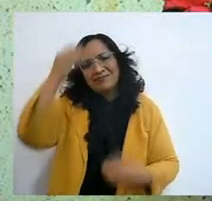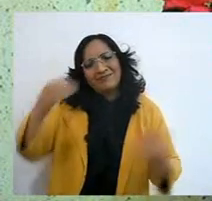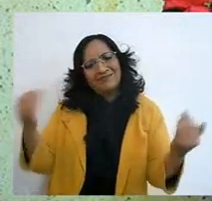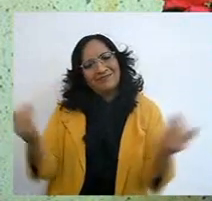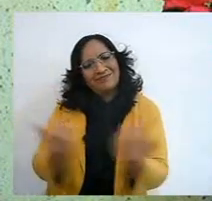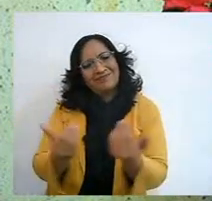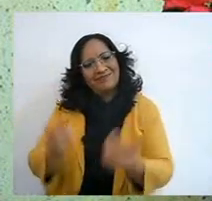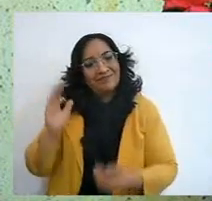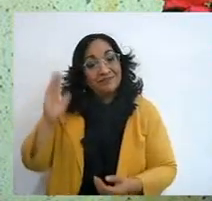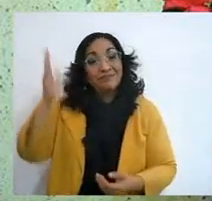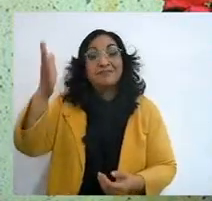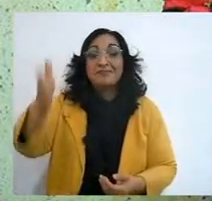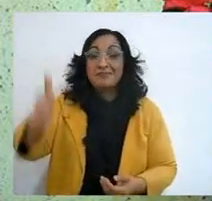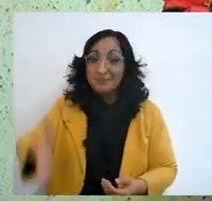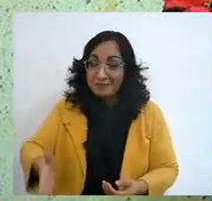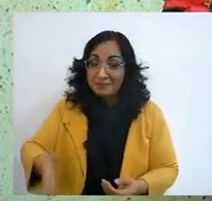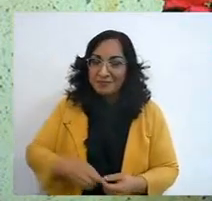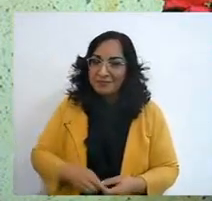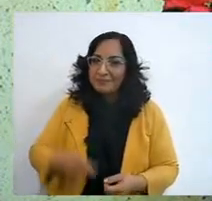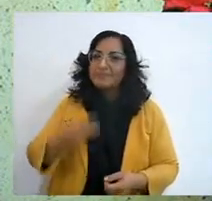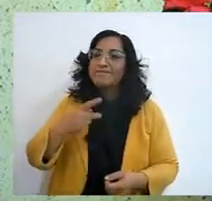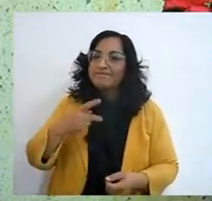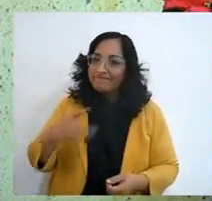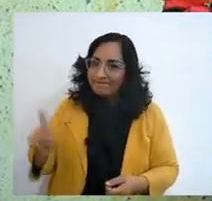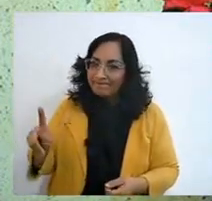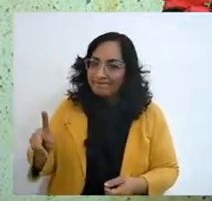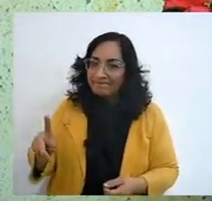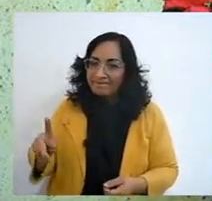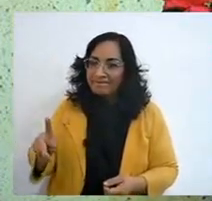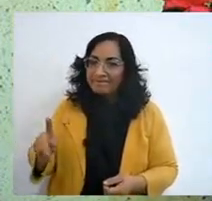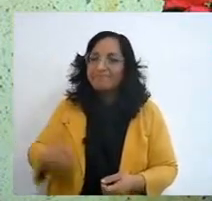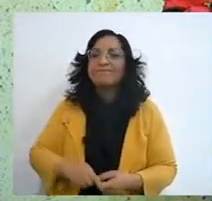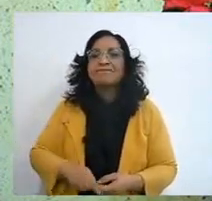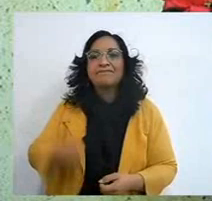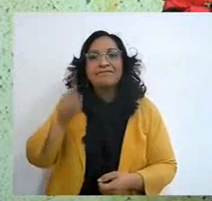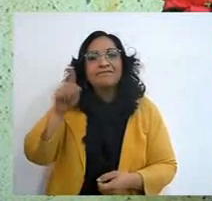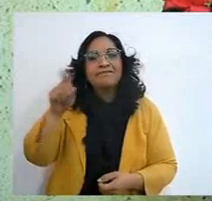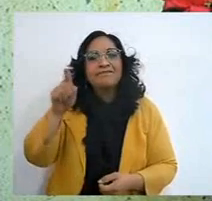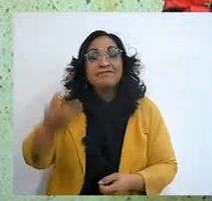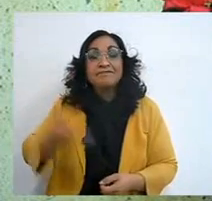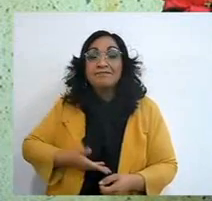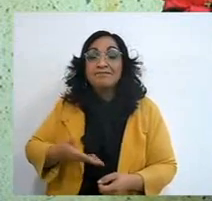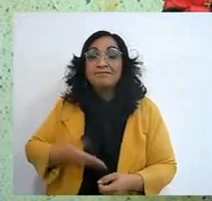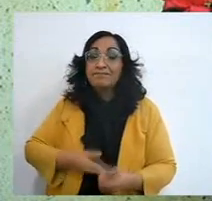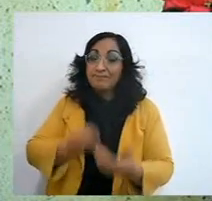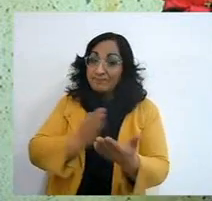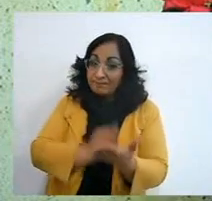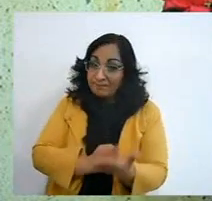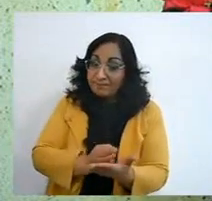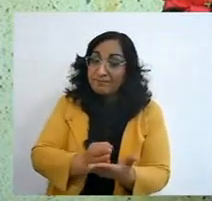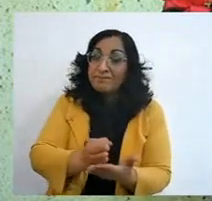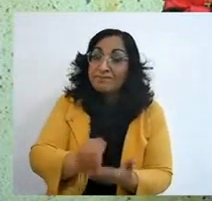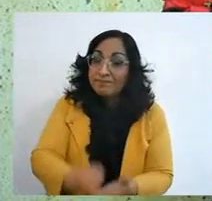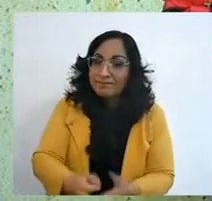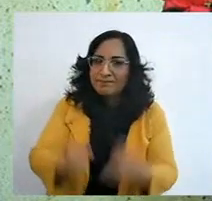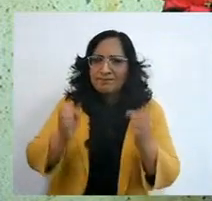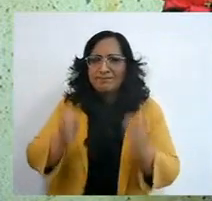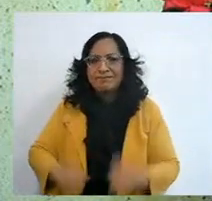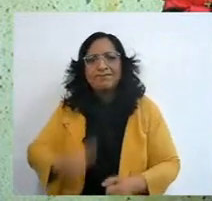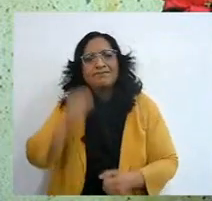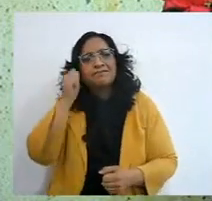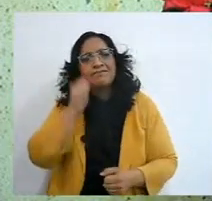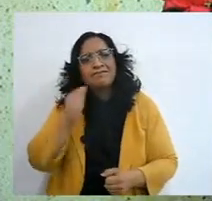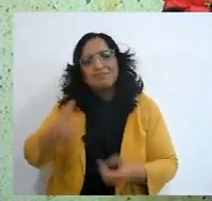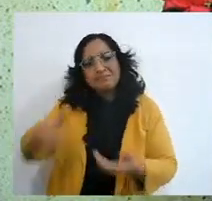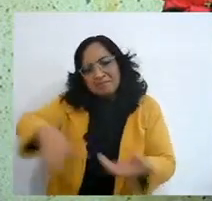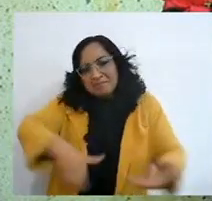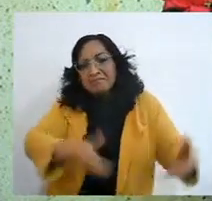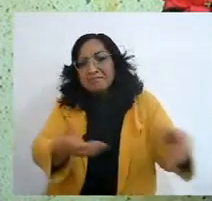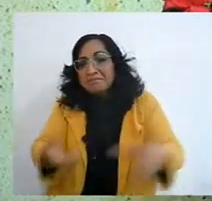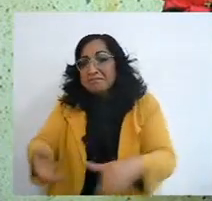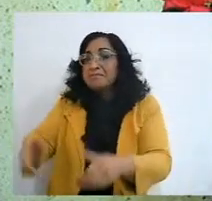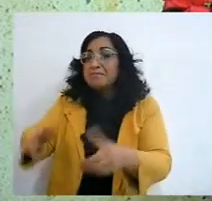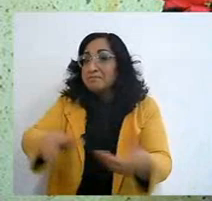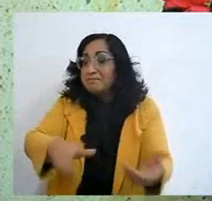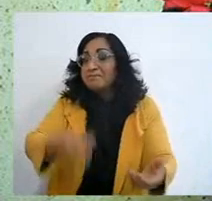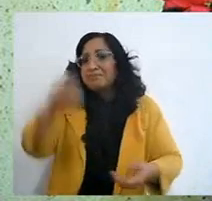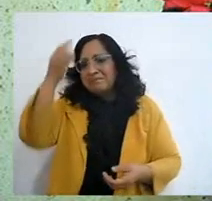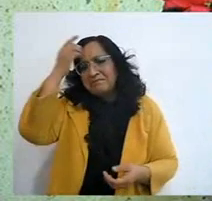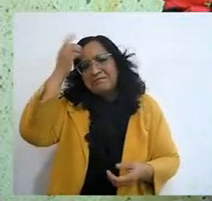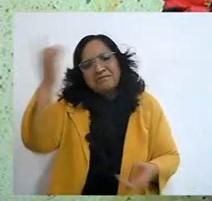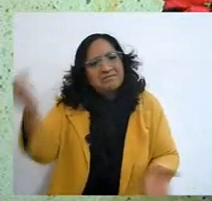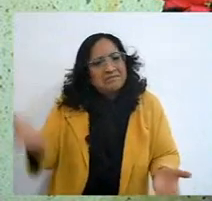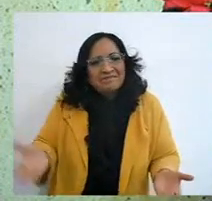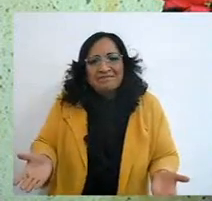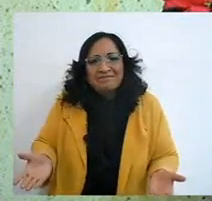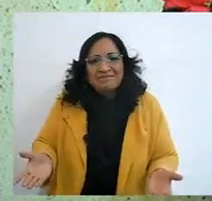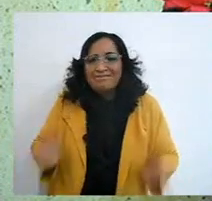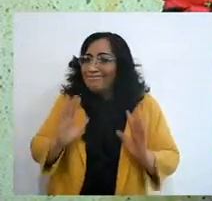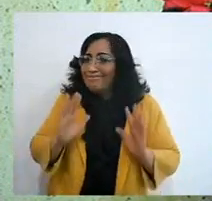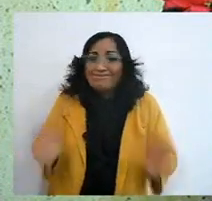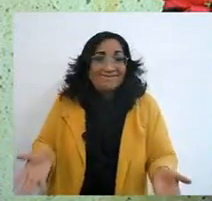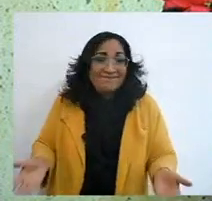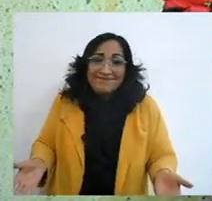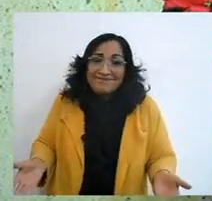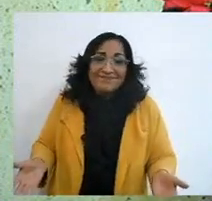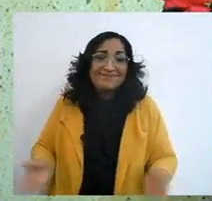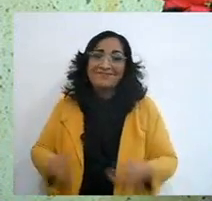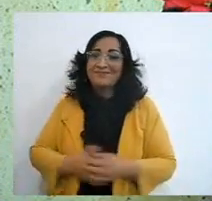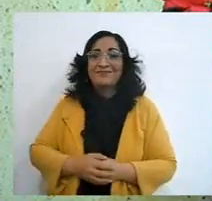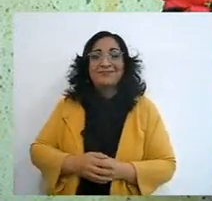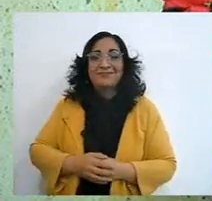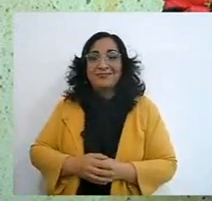the condition is, to be faithful to him, and always be on his way, that's all, that's all,